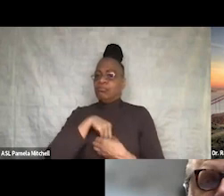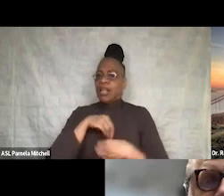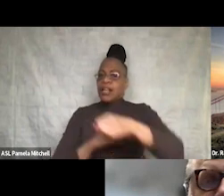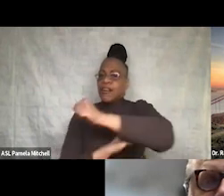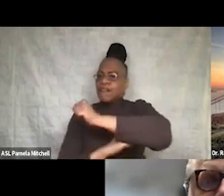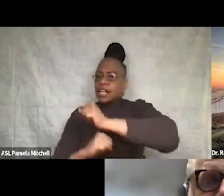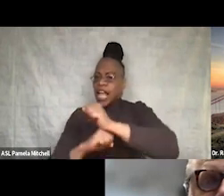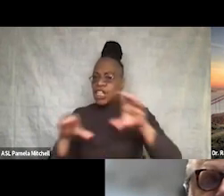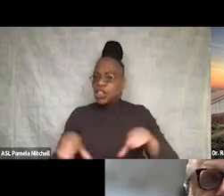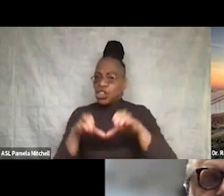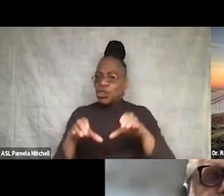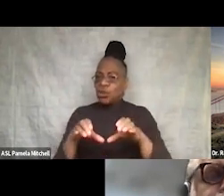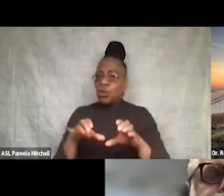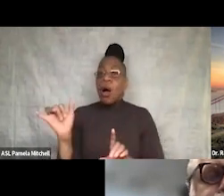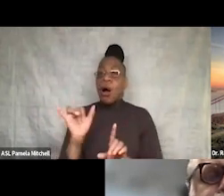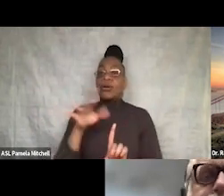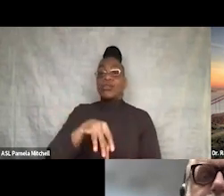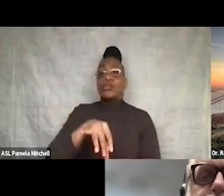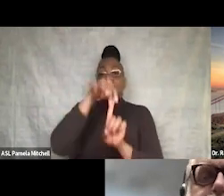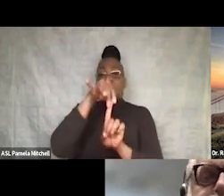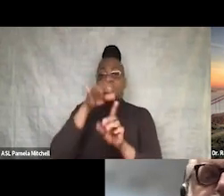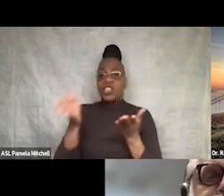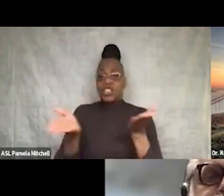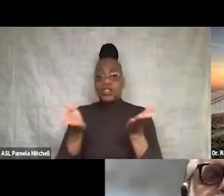and lots of community outreach and education.